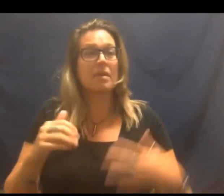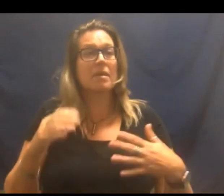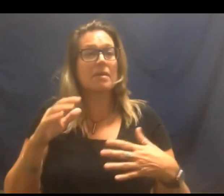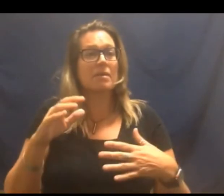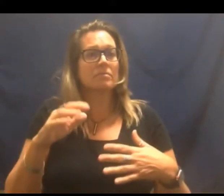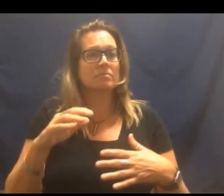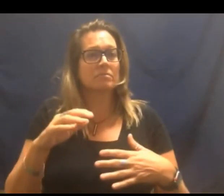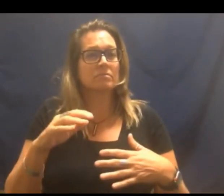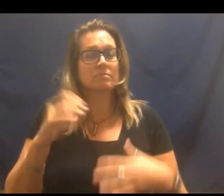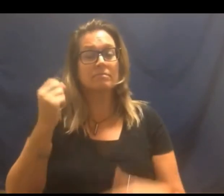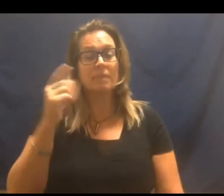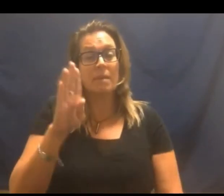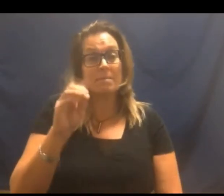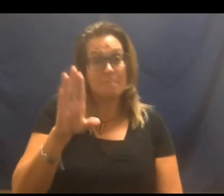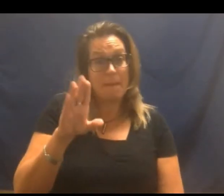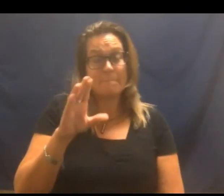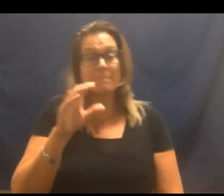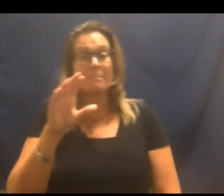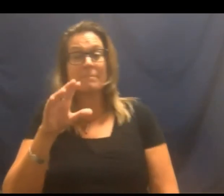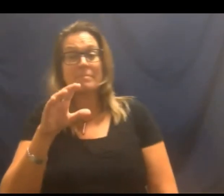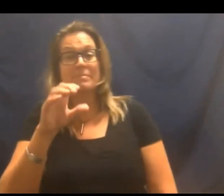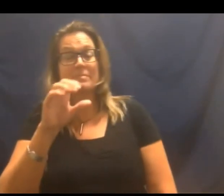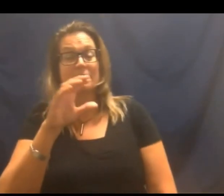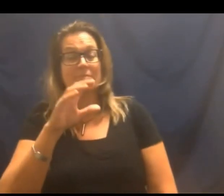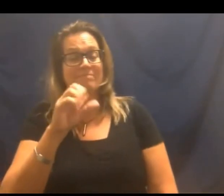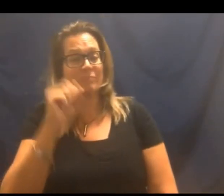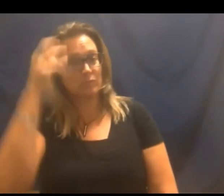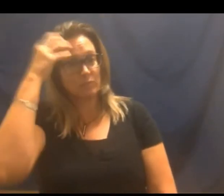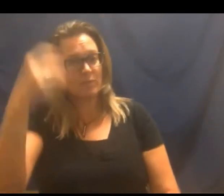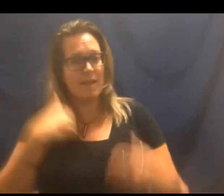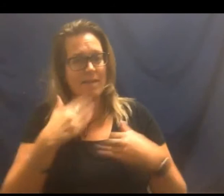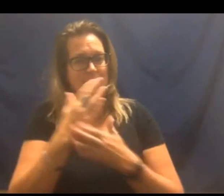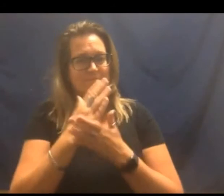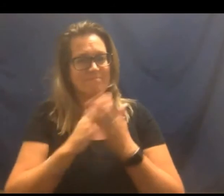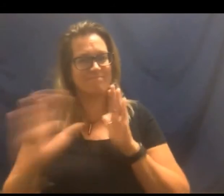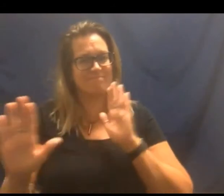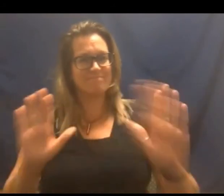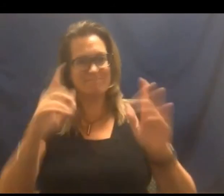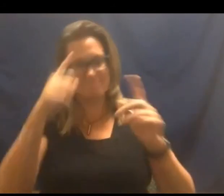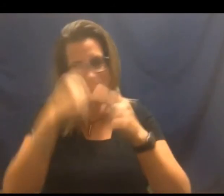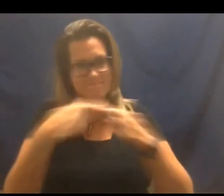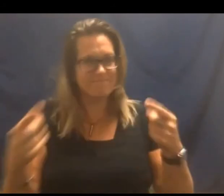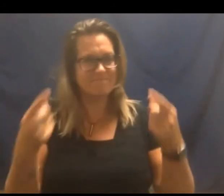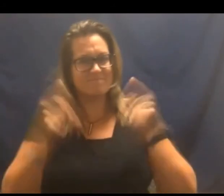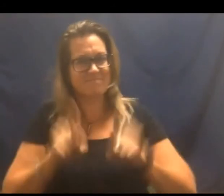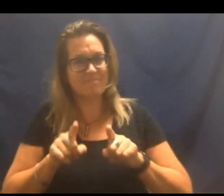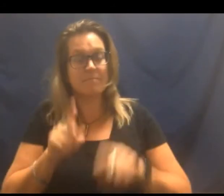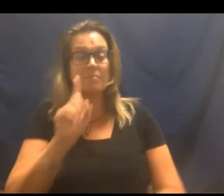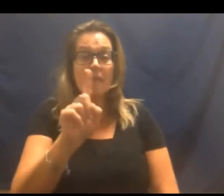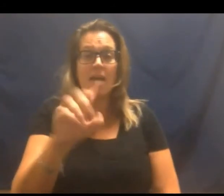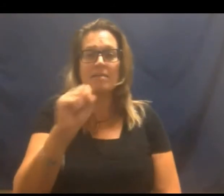that Stokke did not get along with Bob Johnson. There were disagreements that